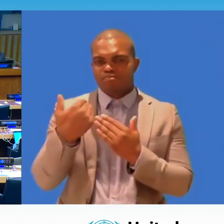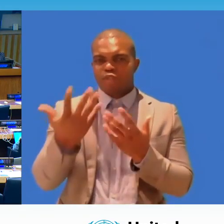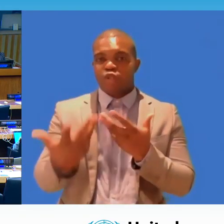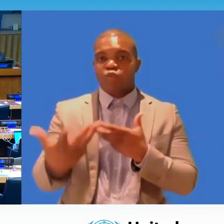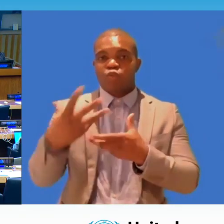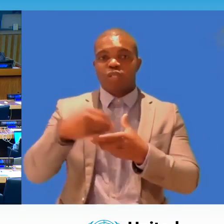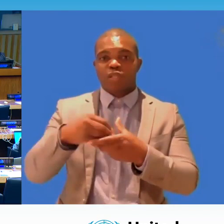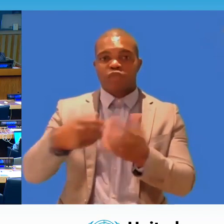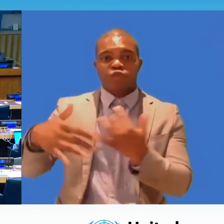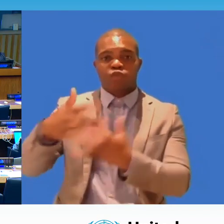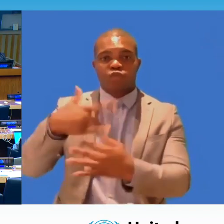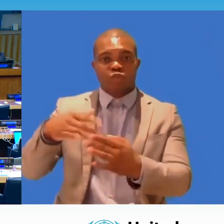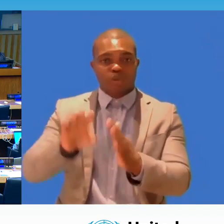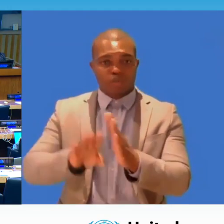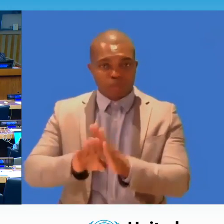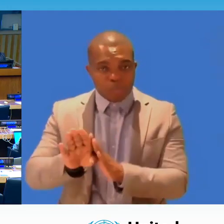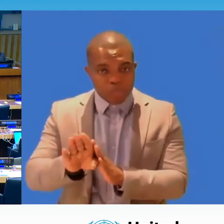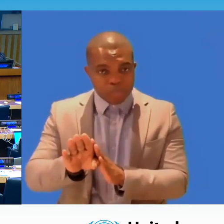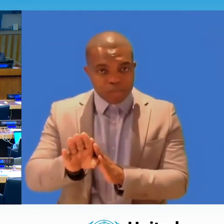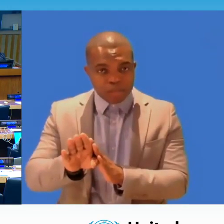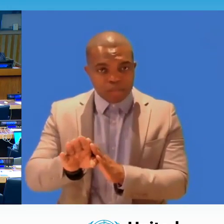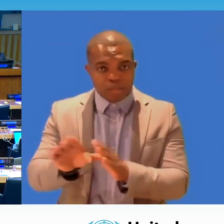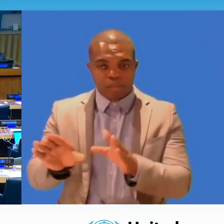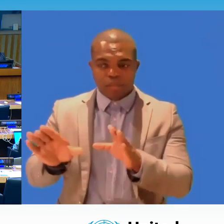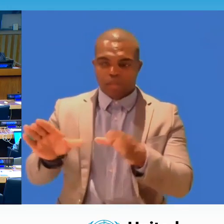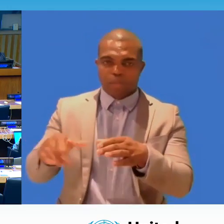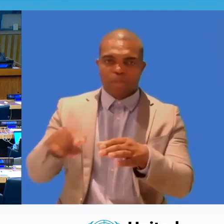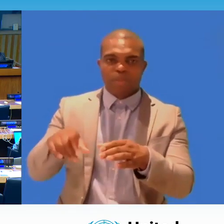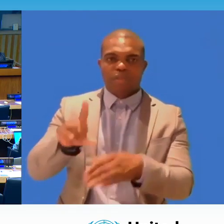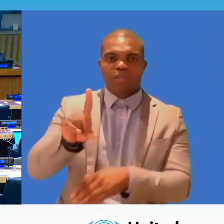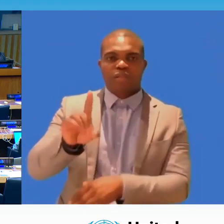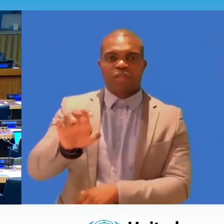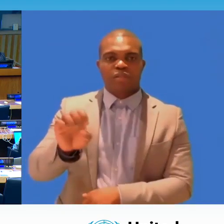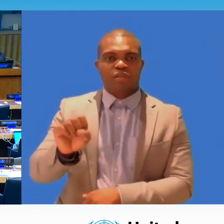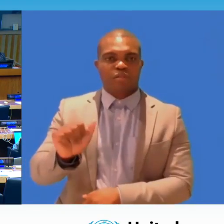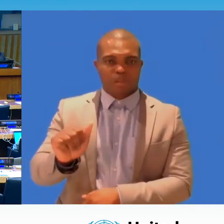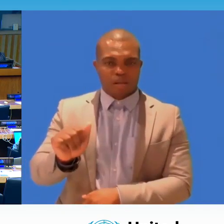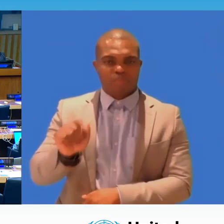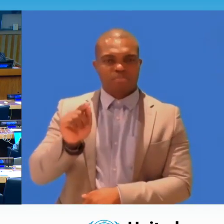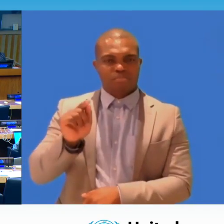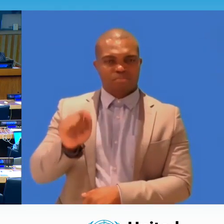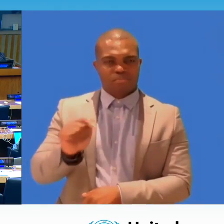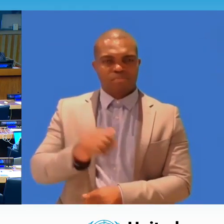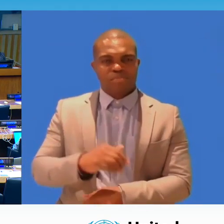Rio Hada Chief equality Dev development and rule of law section New York office Office of